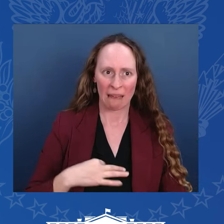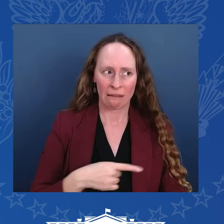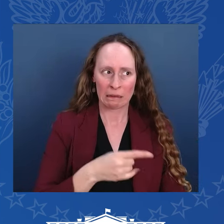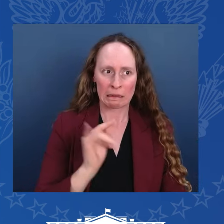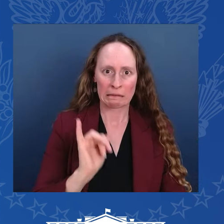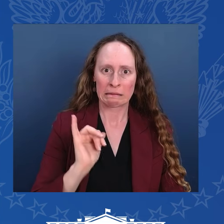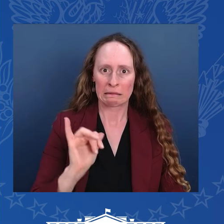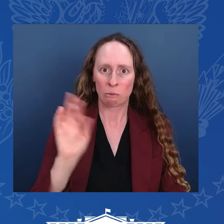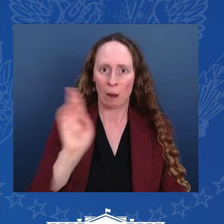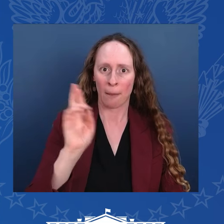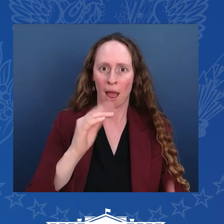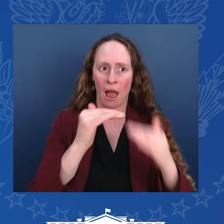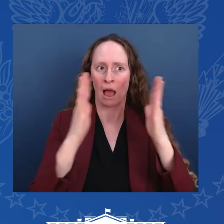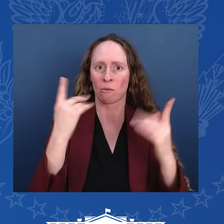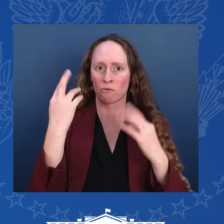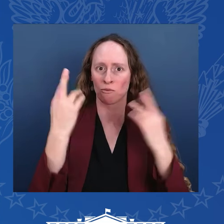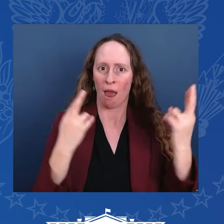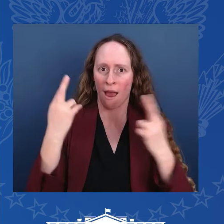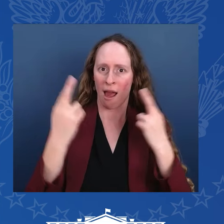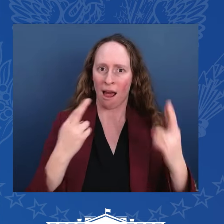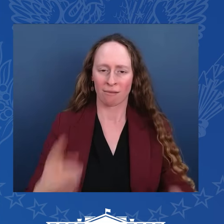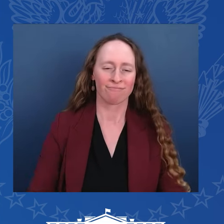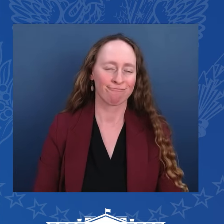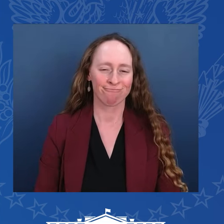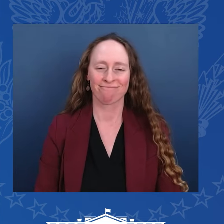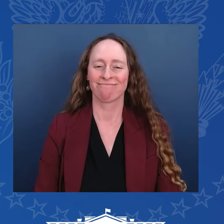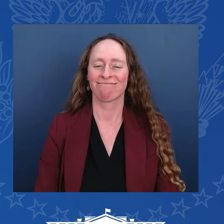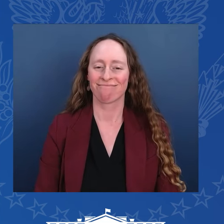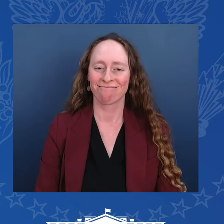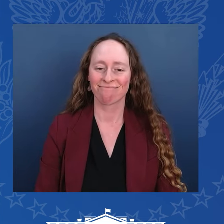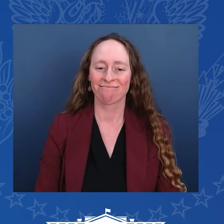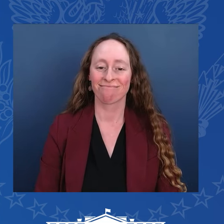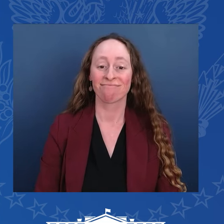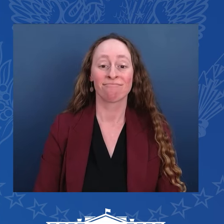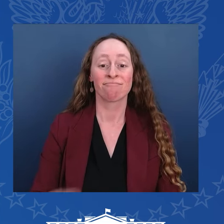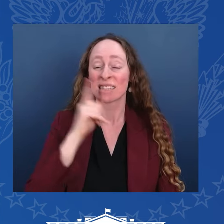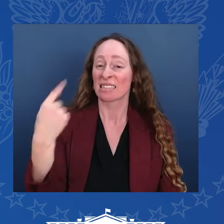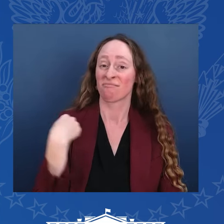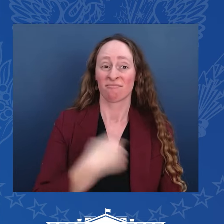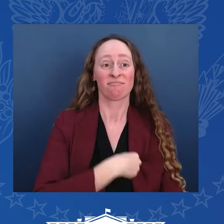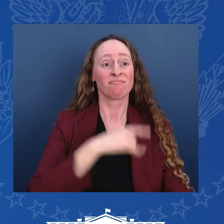Folks have filed a record 19 million new business applications since we took office.